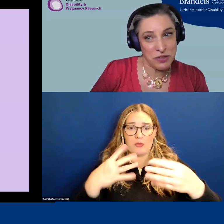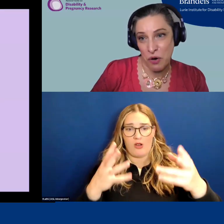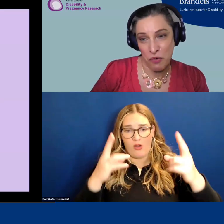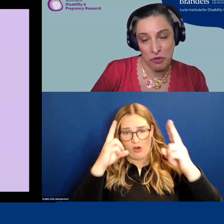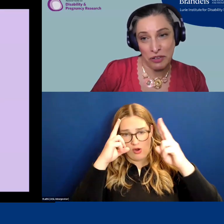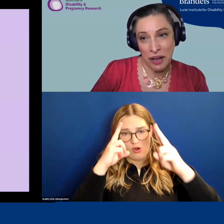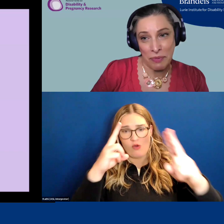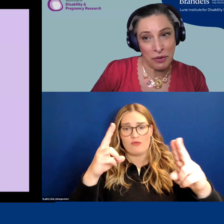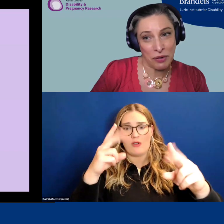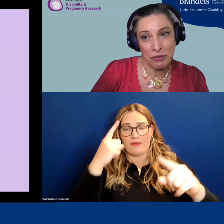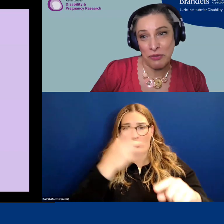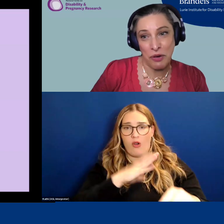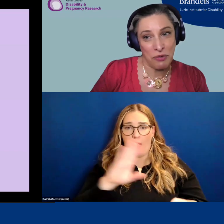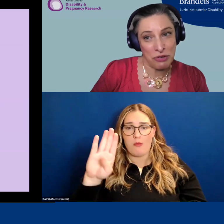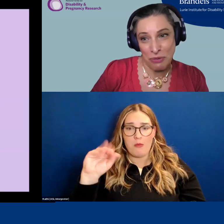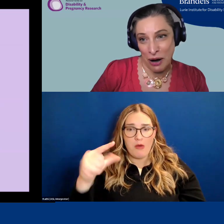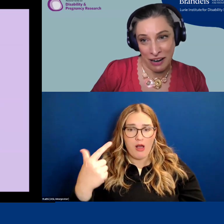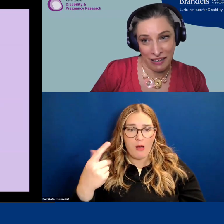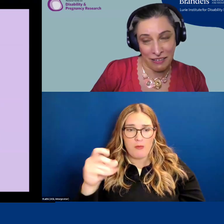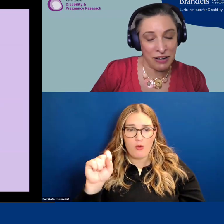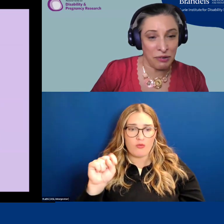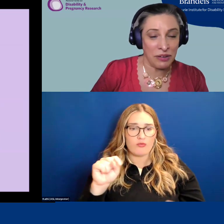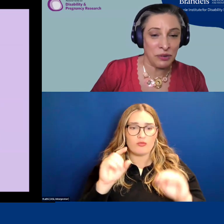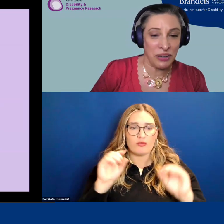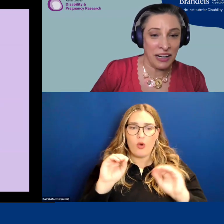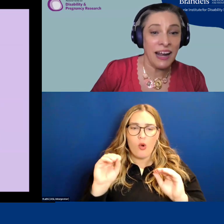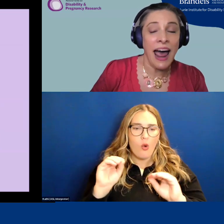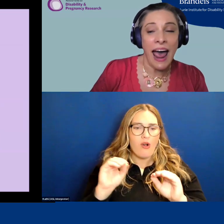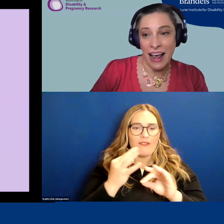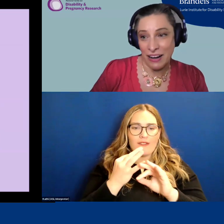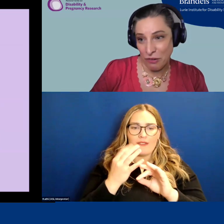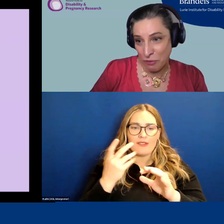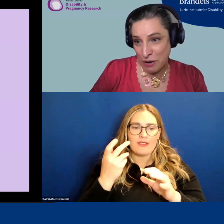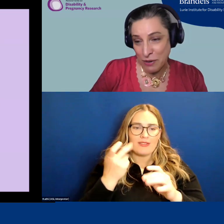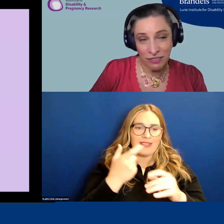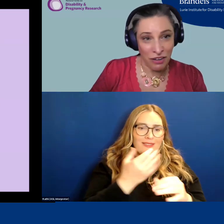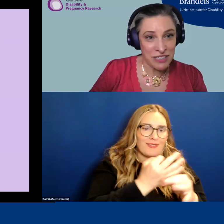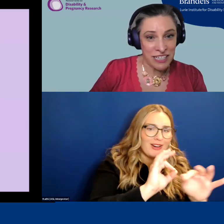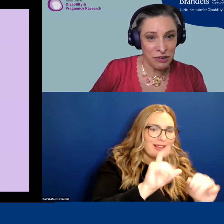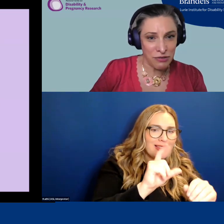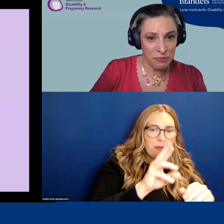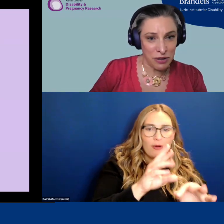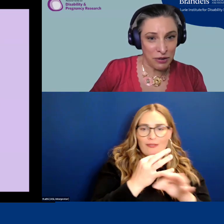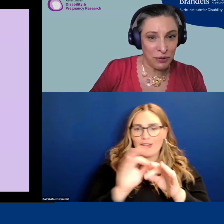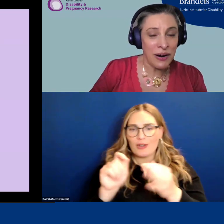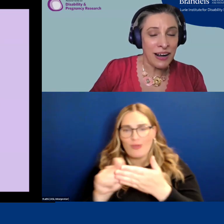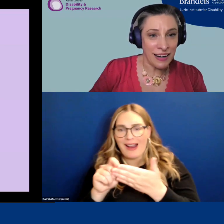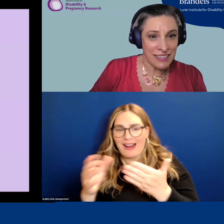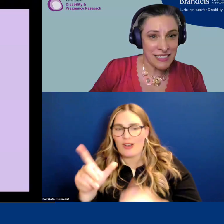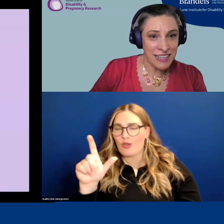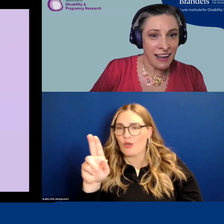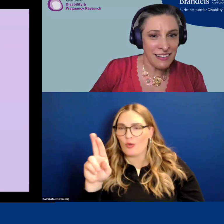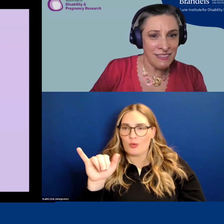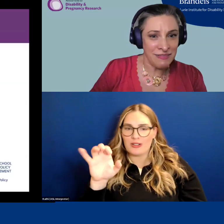There's no free labor, no free writing here at Lurie. And we would love to hear from you. Next slide.